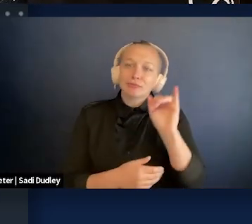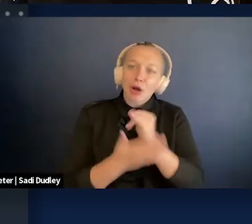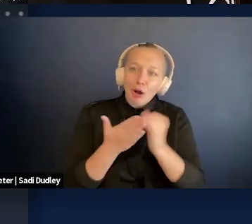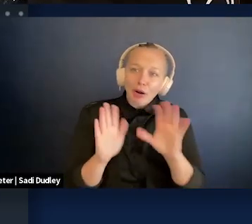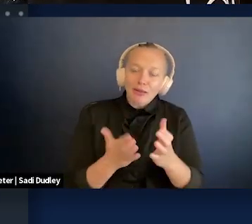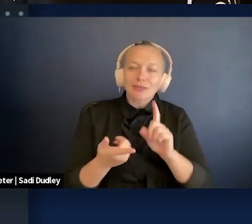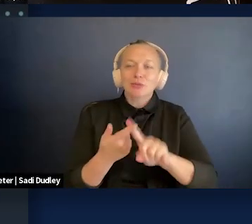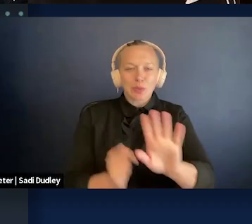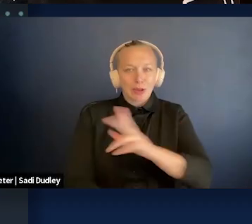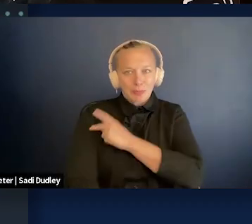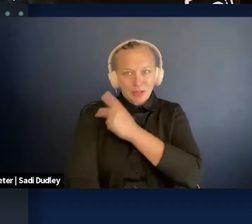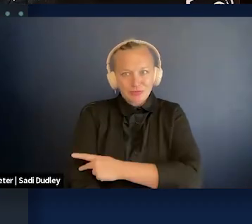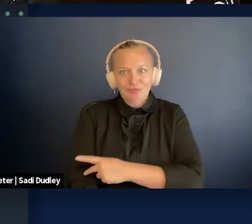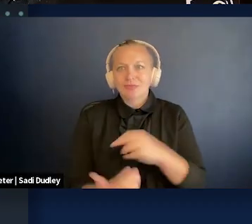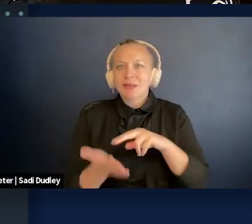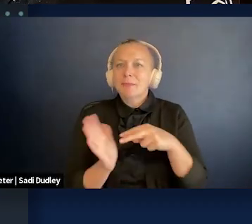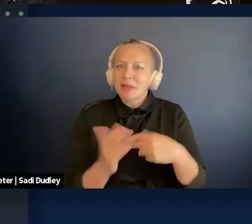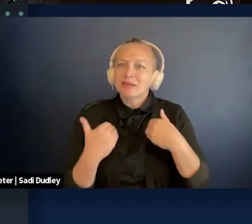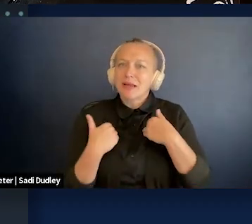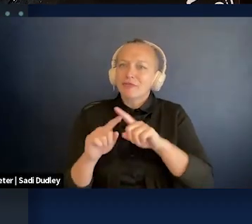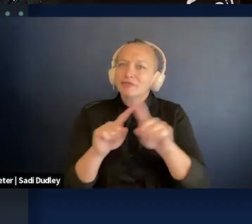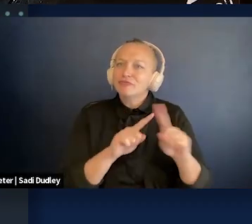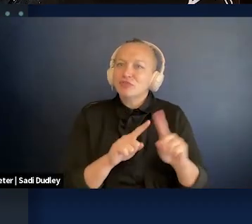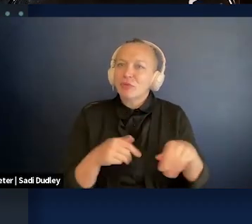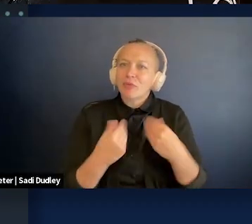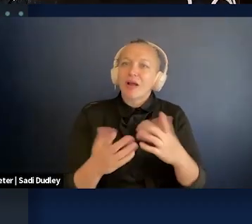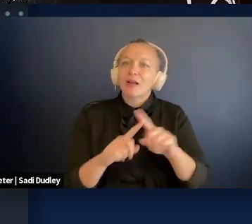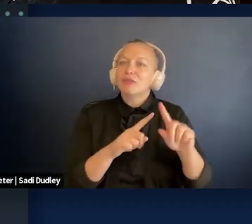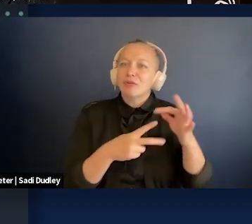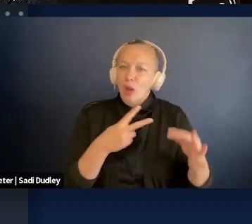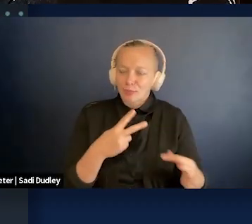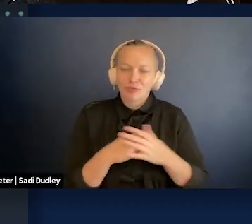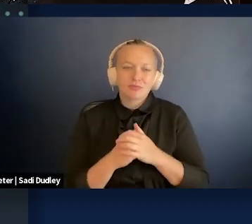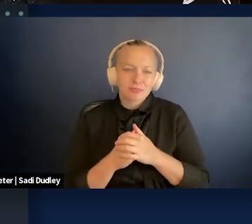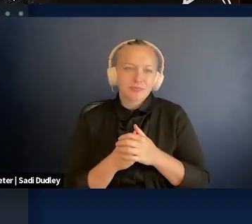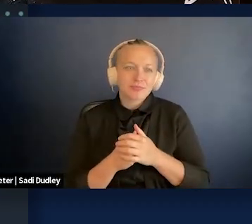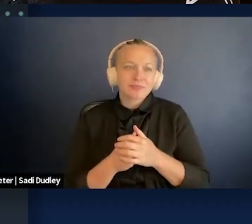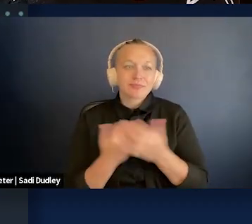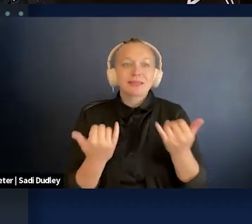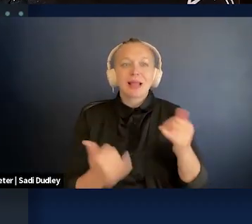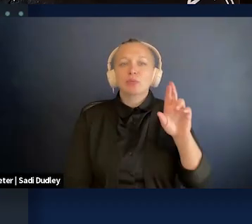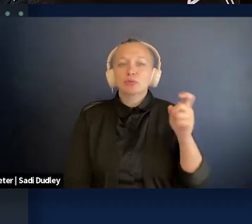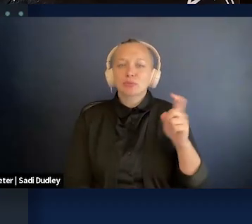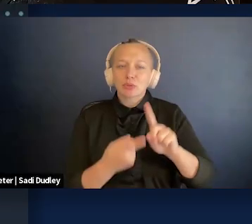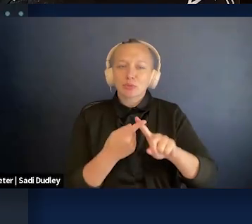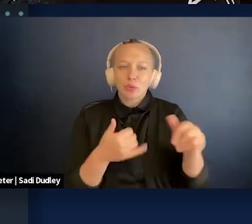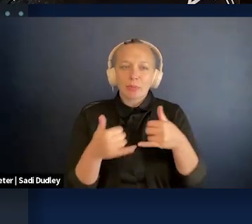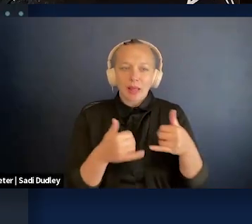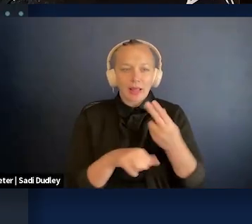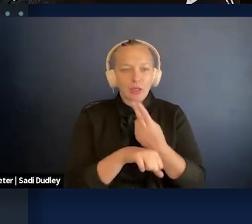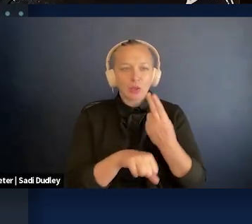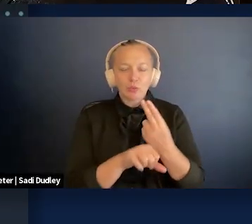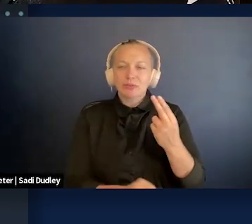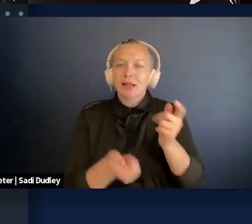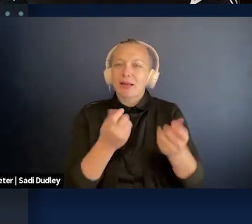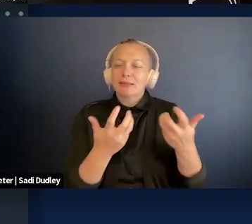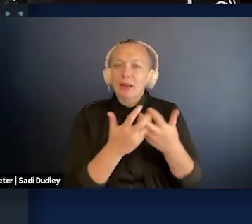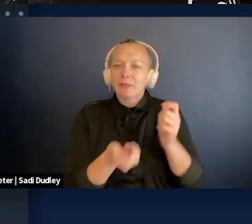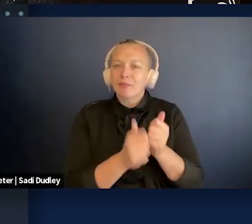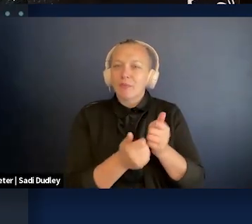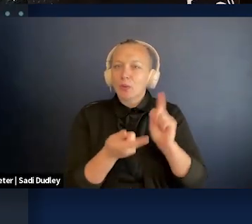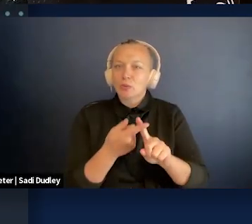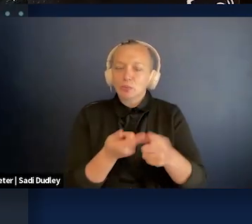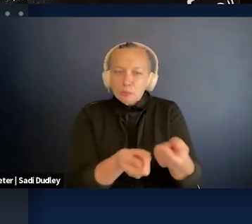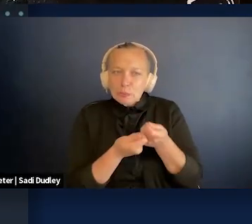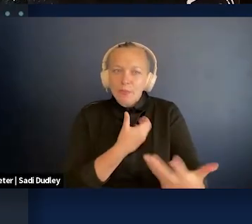And so, what prescription to play is a program that combines all of these, um, and works to bridge disability in healthcare communities using adaptive sports participation.